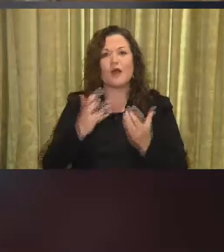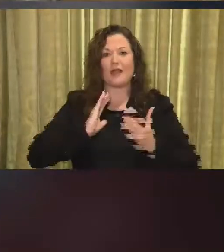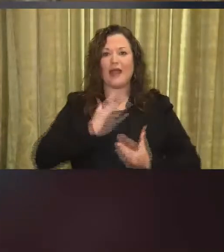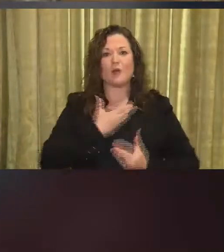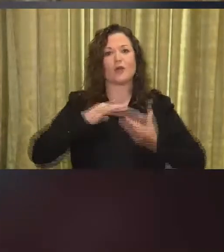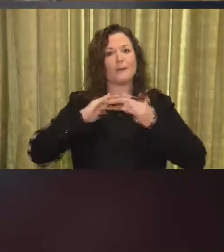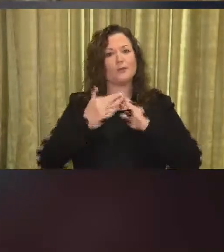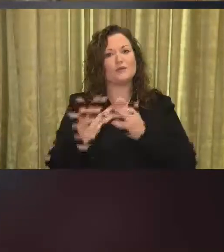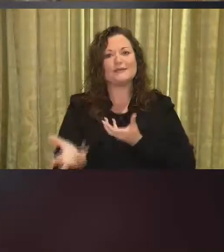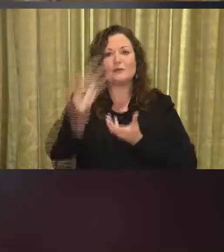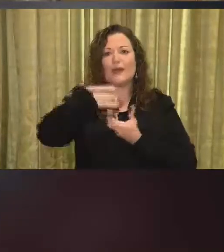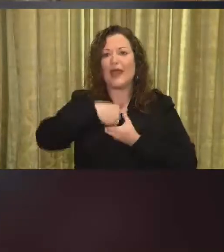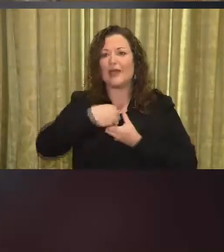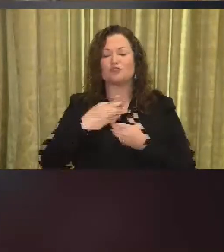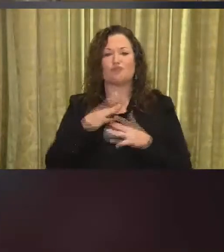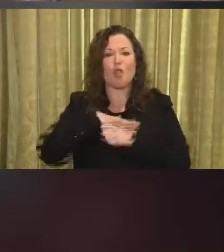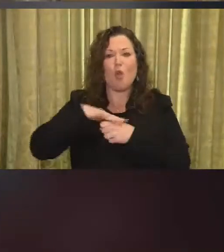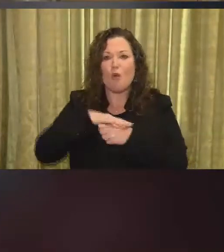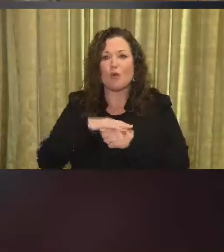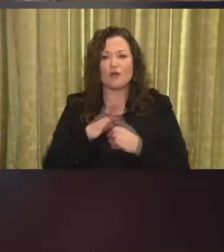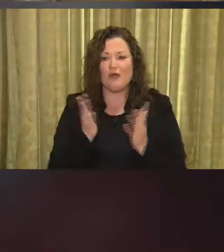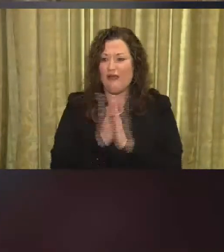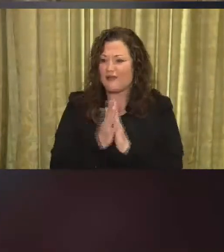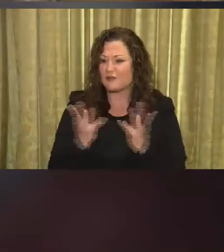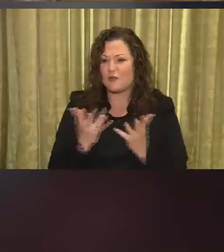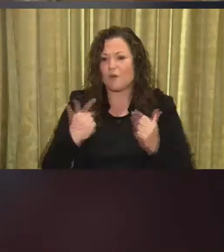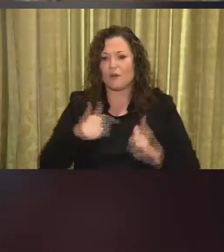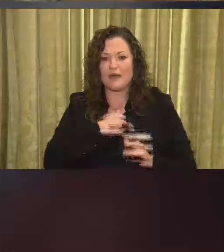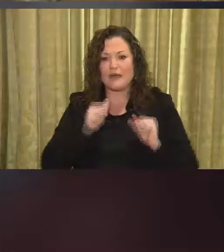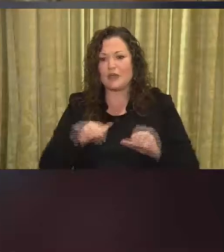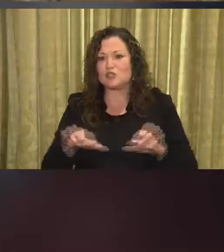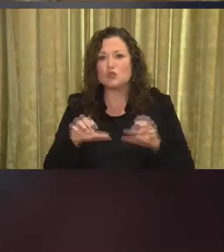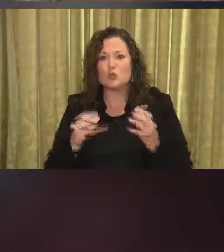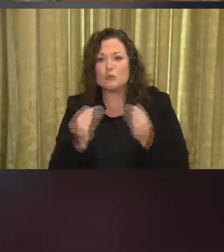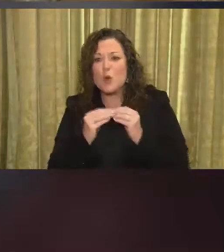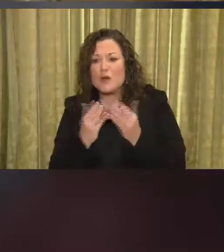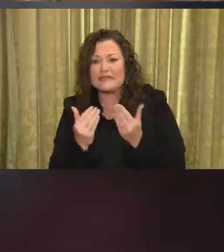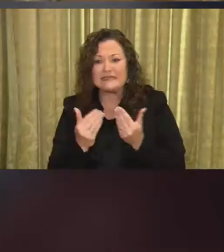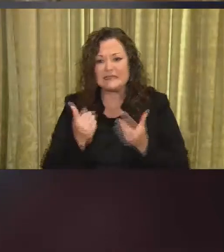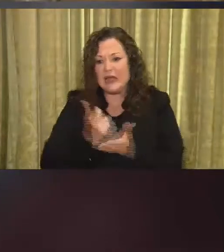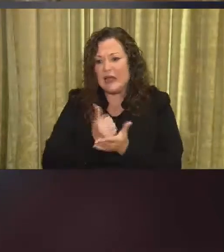local level and say what can we do more to overcome hesitancy to satisfy